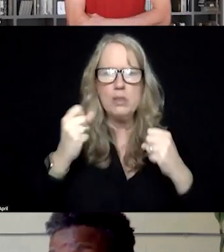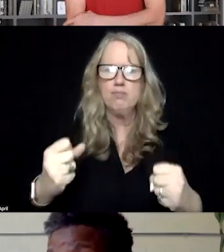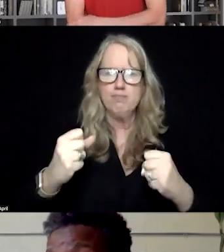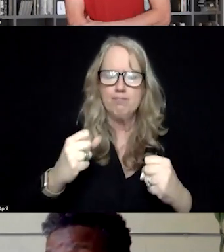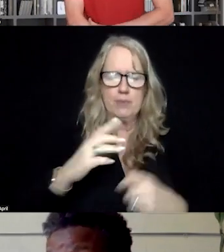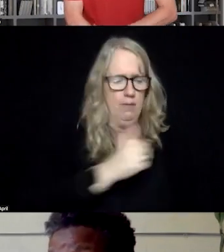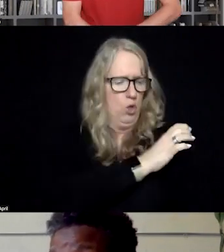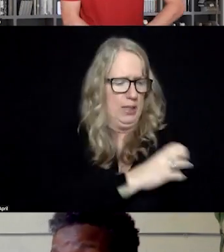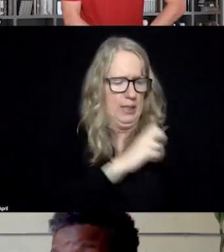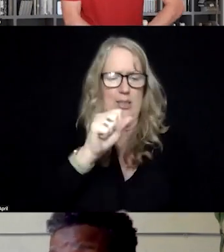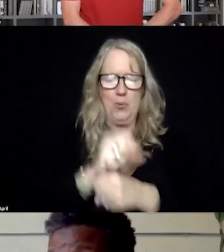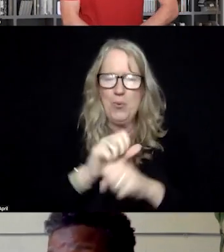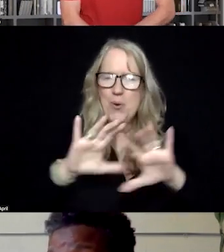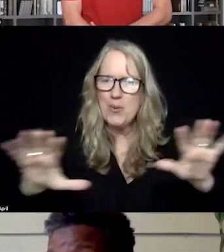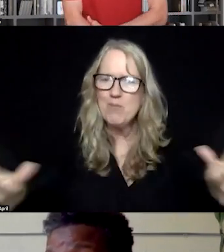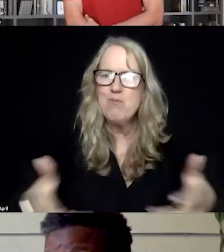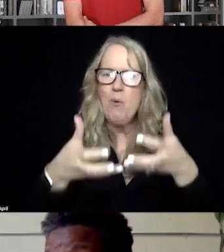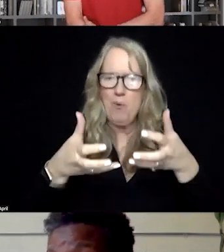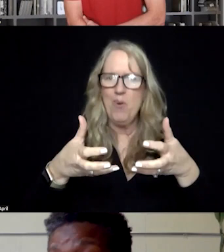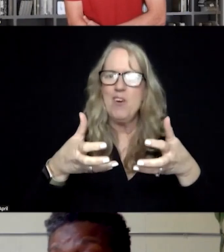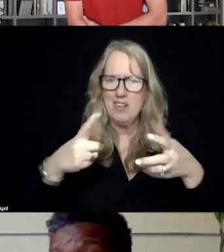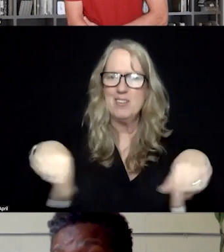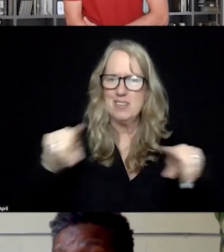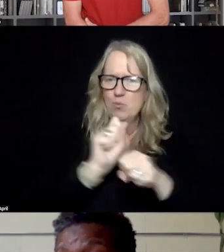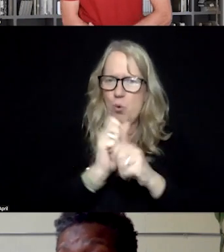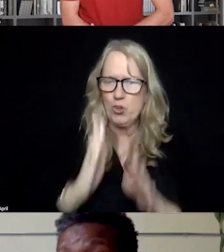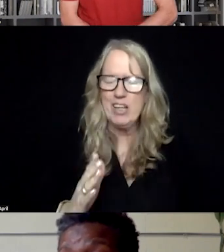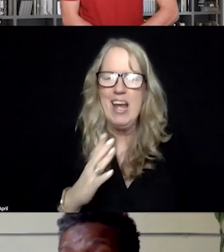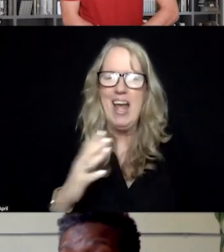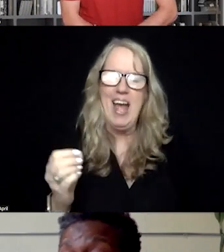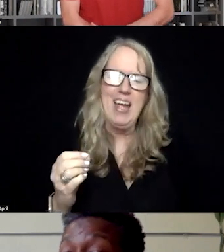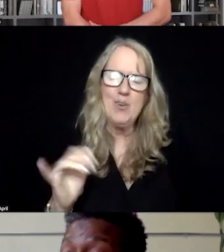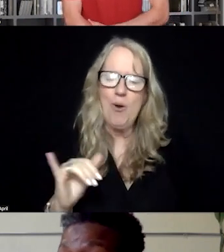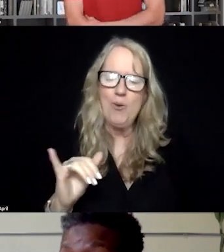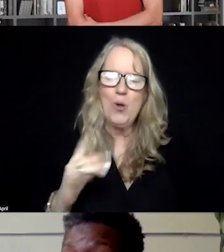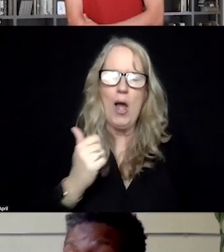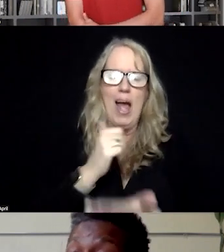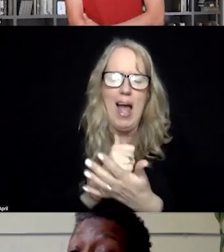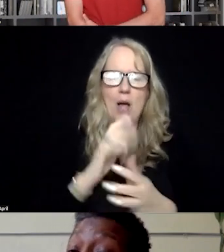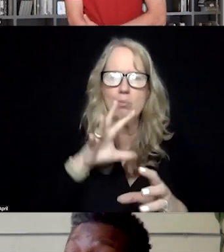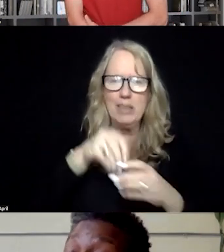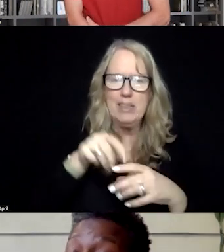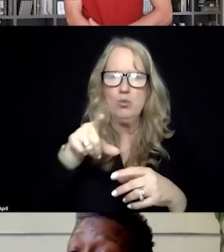FORCE AND HELP WITH THE INFRASTRUCTURE AND WHEN IT IS